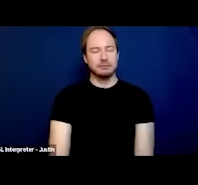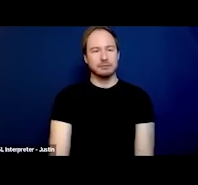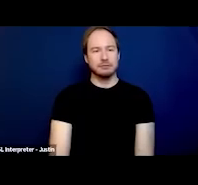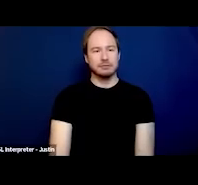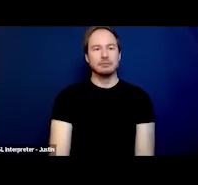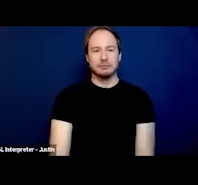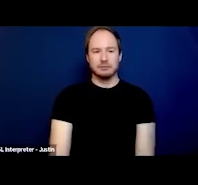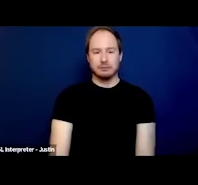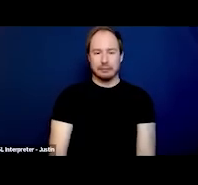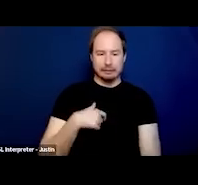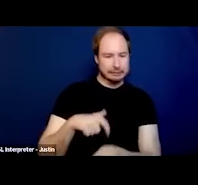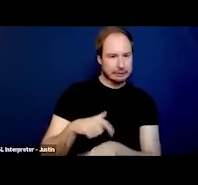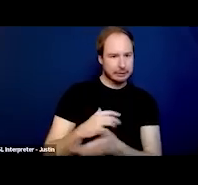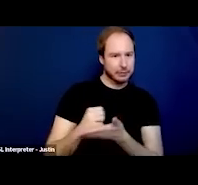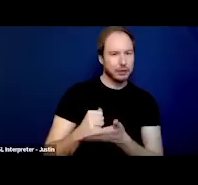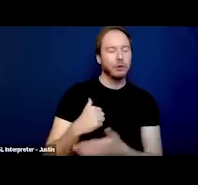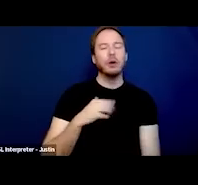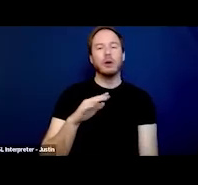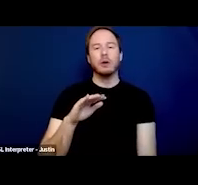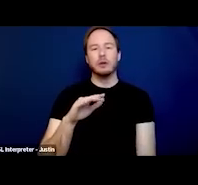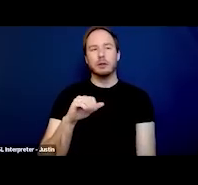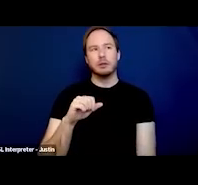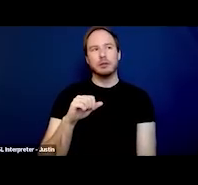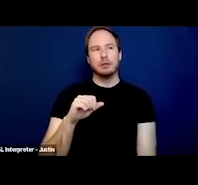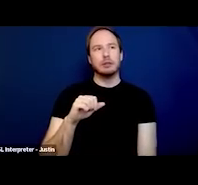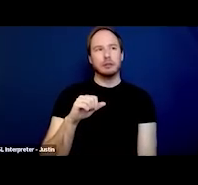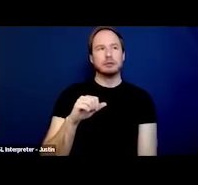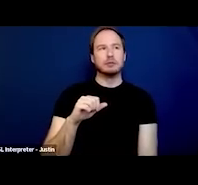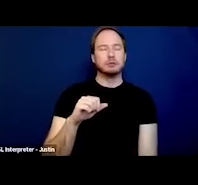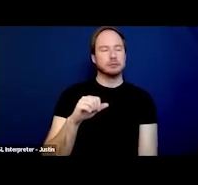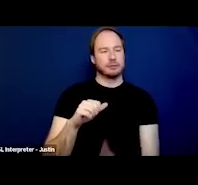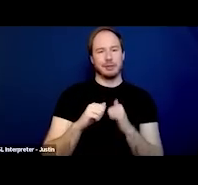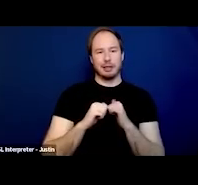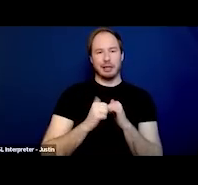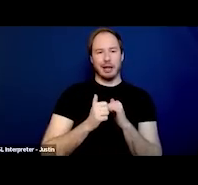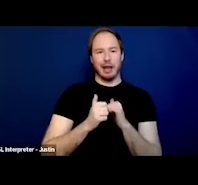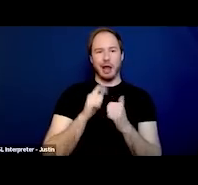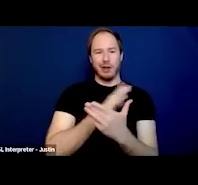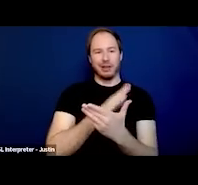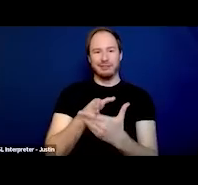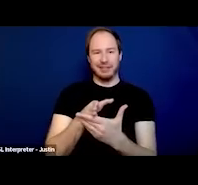Running low on time. So a little more about how to intervene, and this is at the individual level,